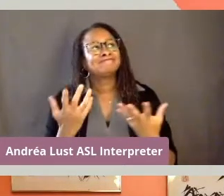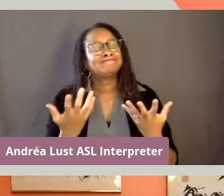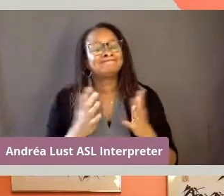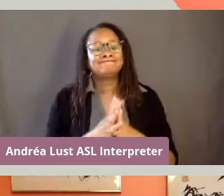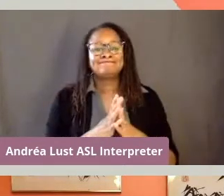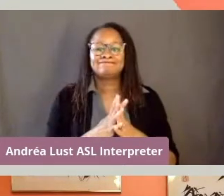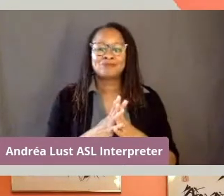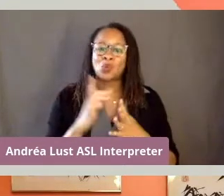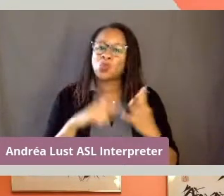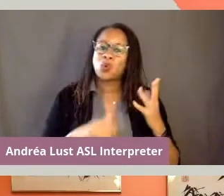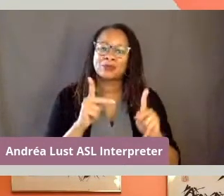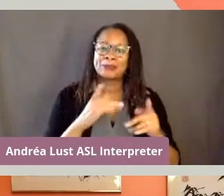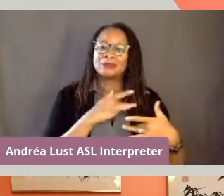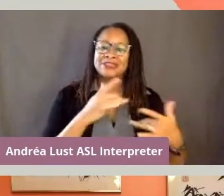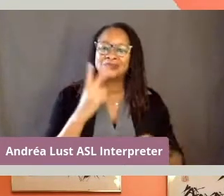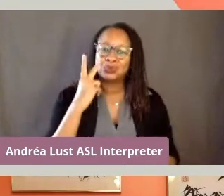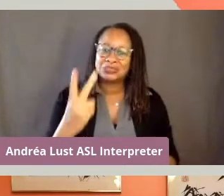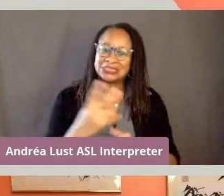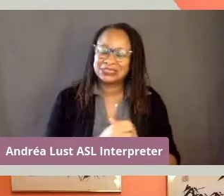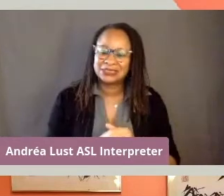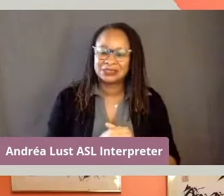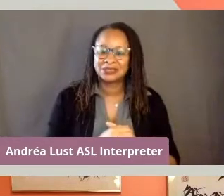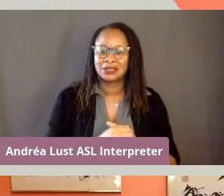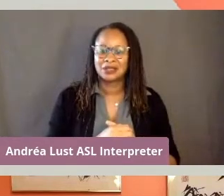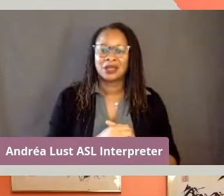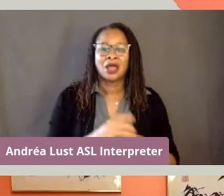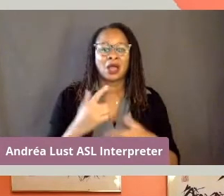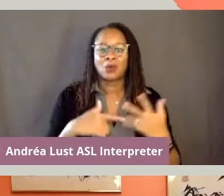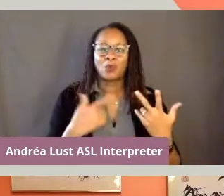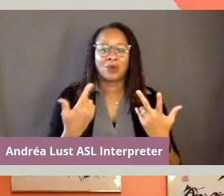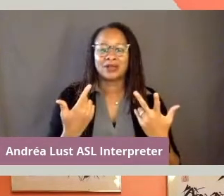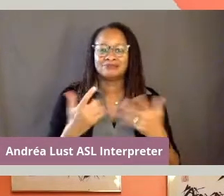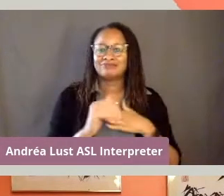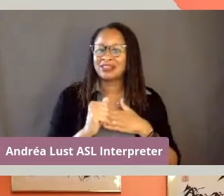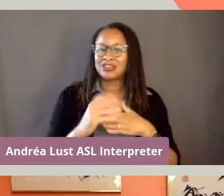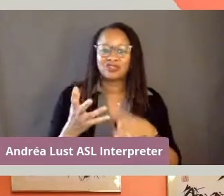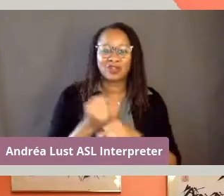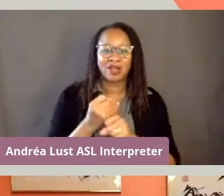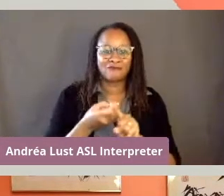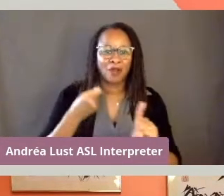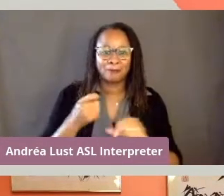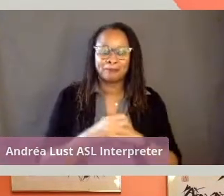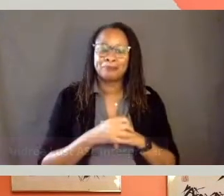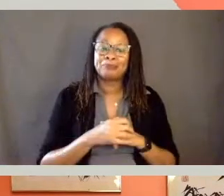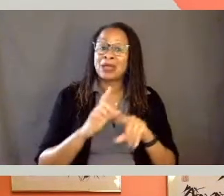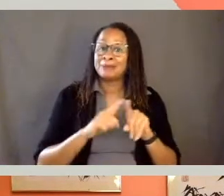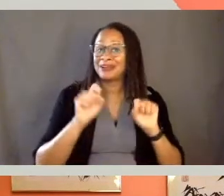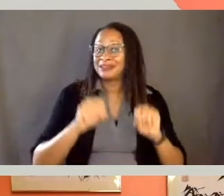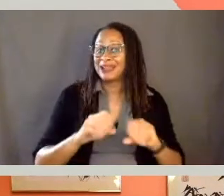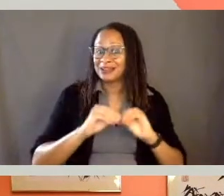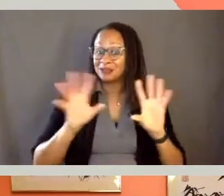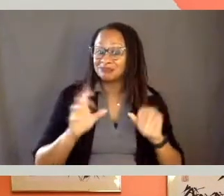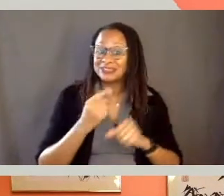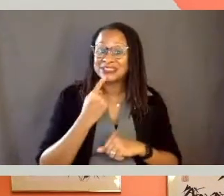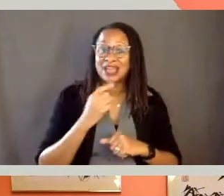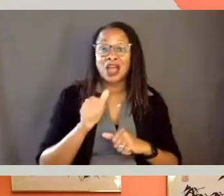What do they come from? But I can certainly say that other films at the time